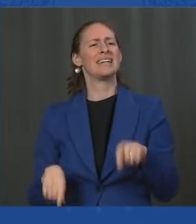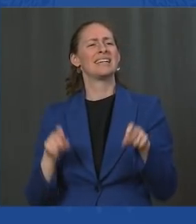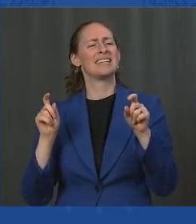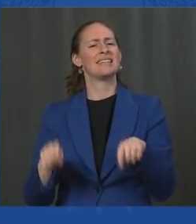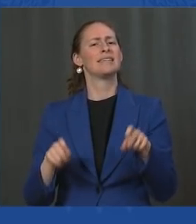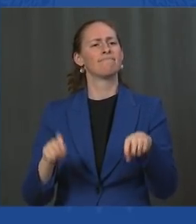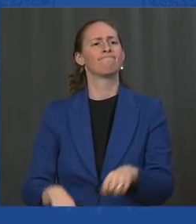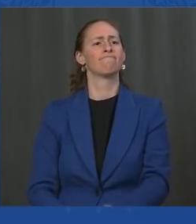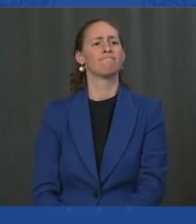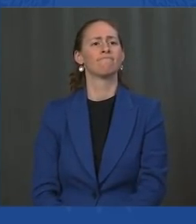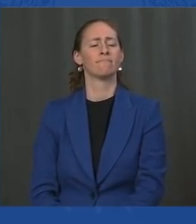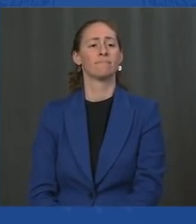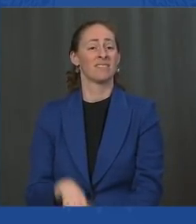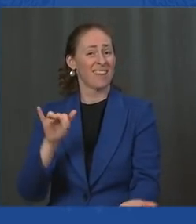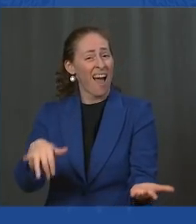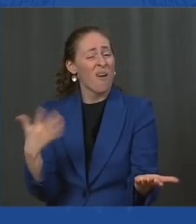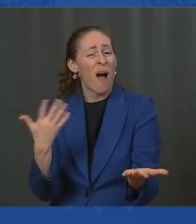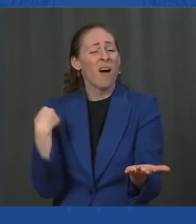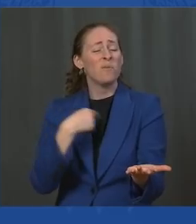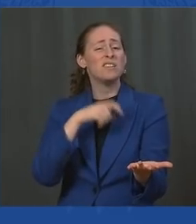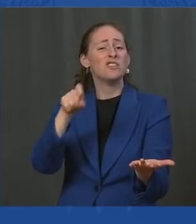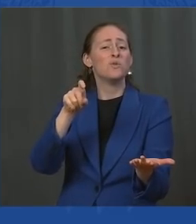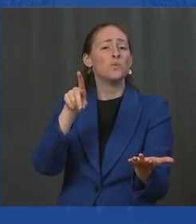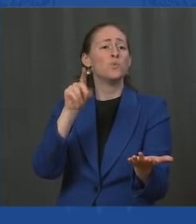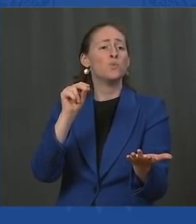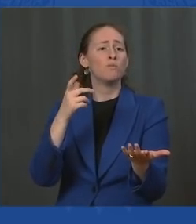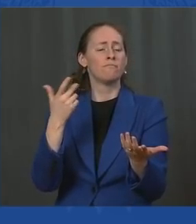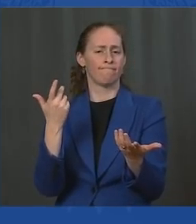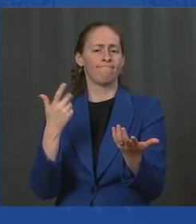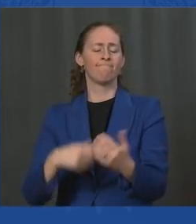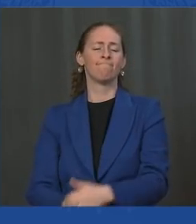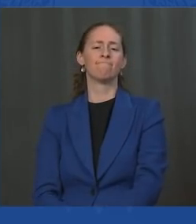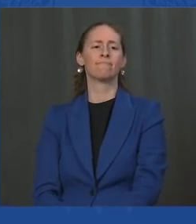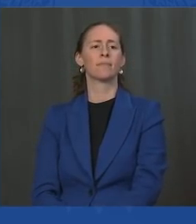That's what we're trying to do. FEMA has pushed out $77 million